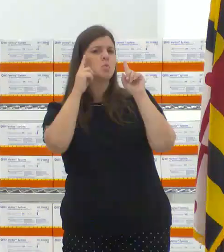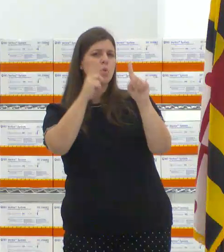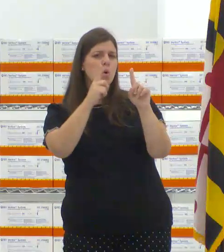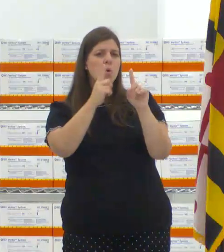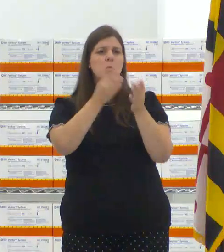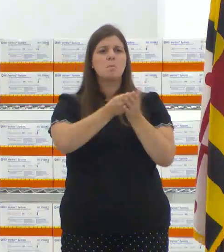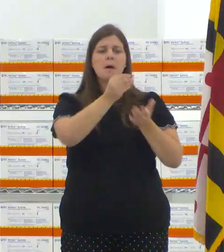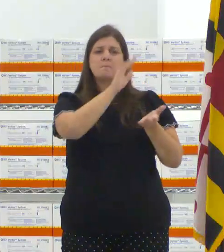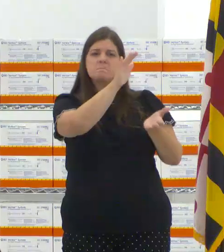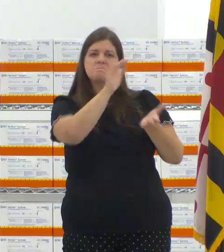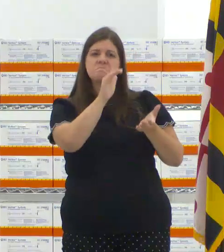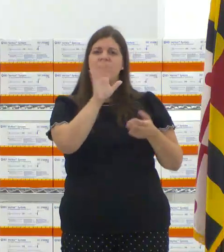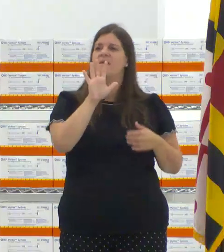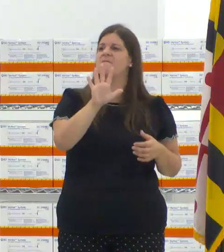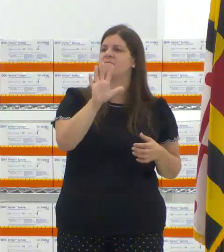Ohio, Louisiana, Massachusetts,